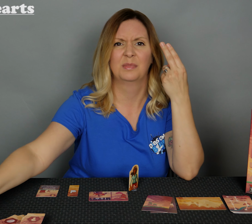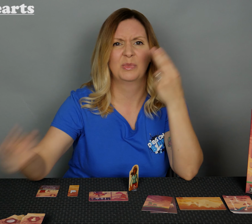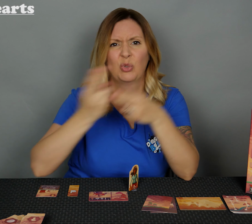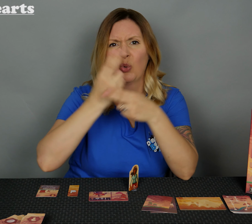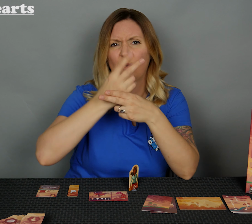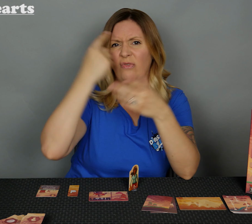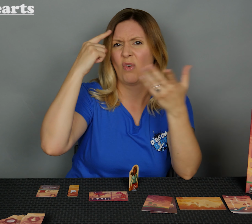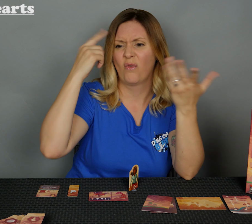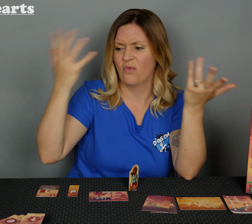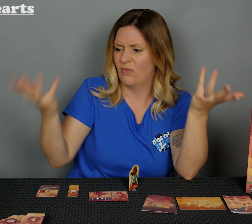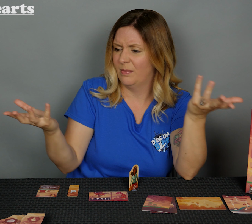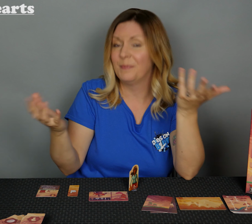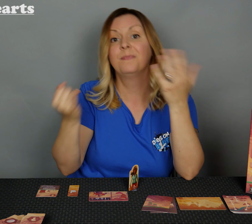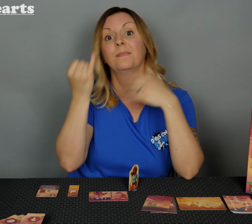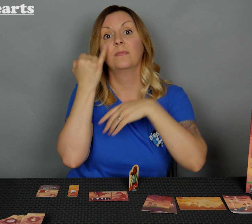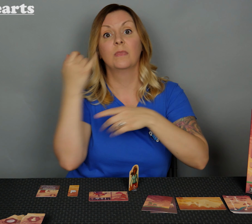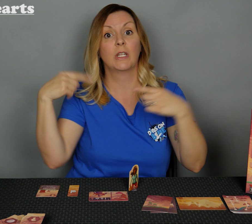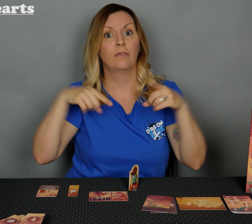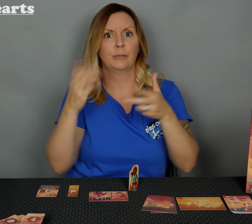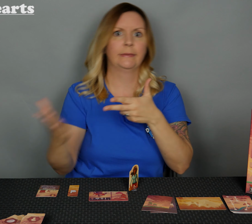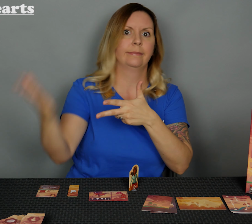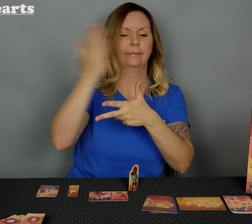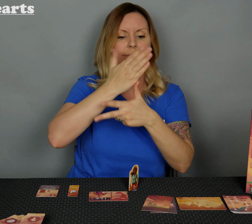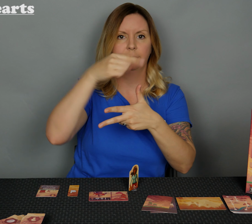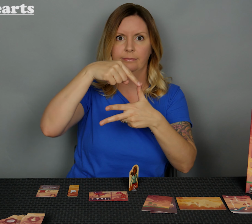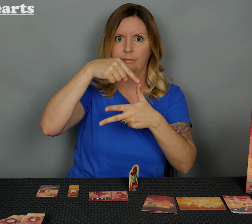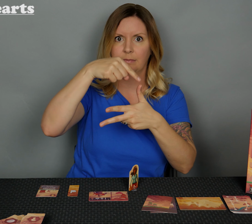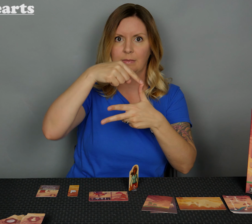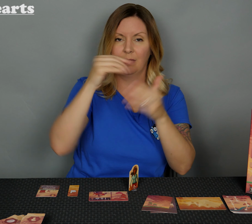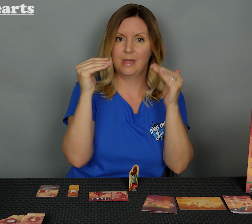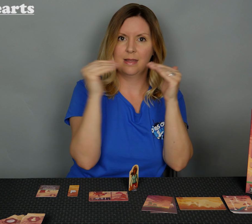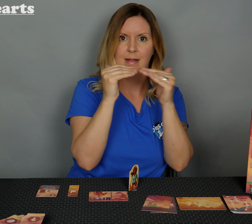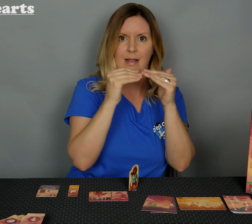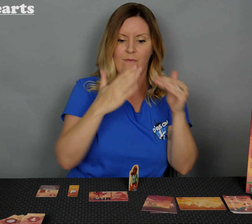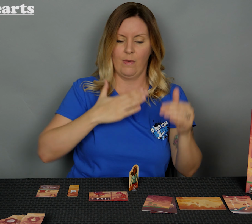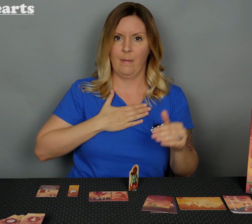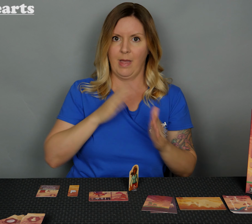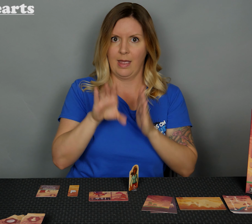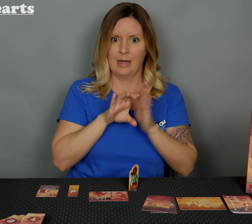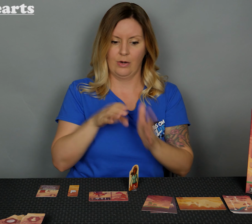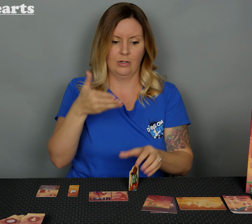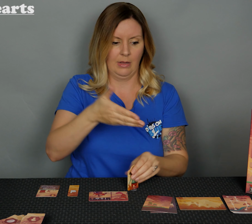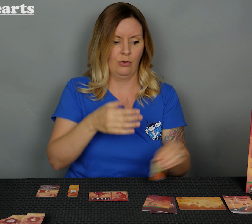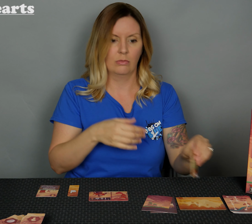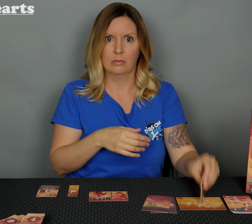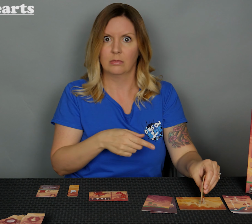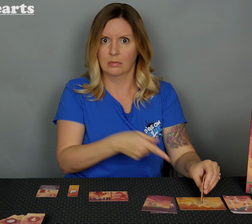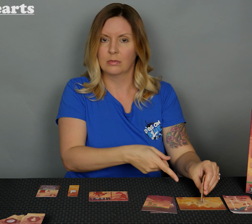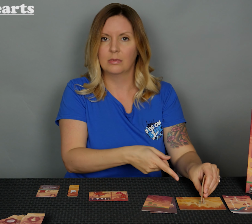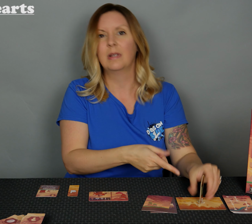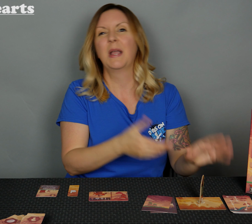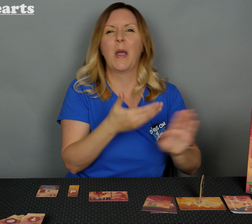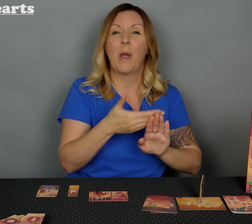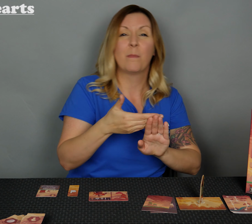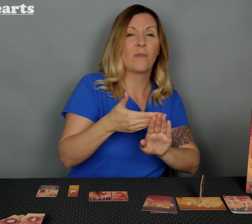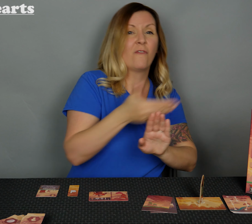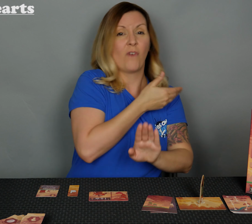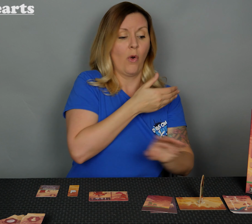So let’s learn about jump tokens. In the first phase where you’re running the level, let’s say your character is in